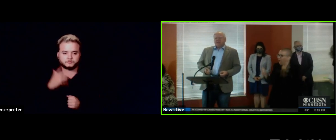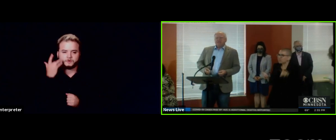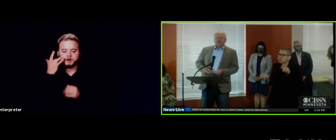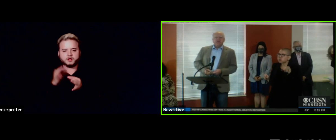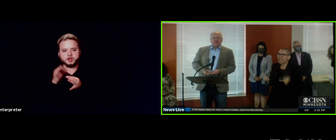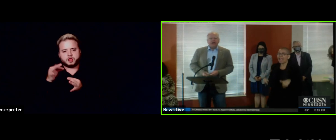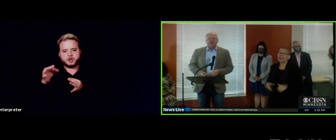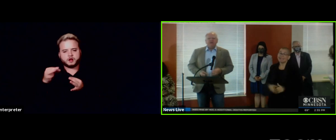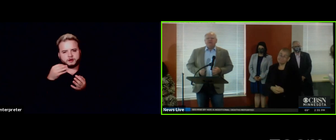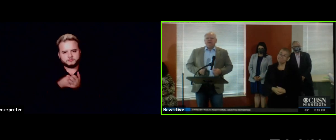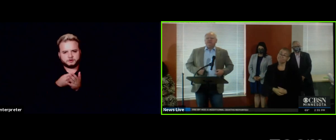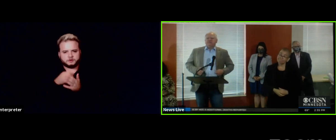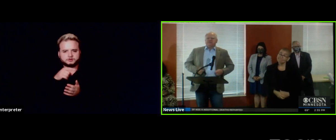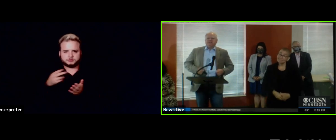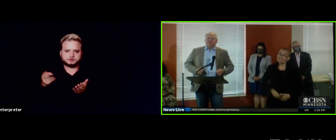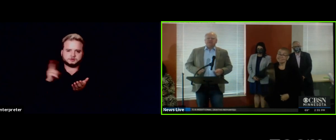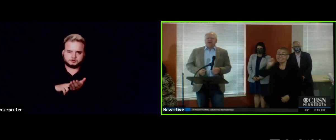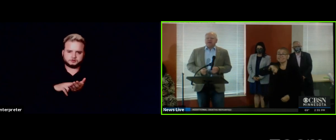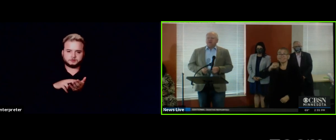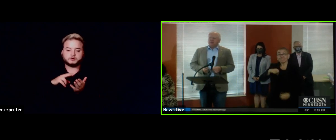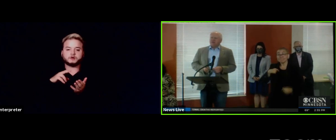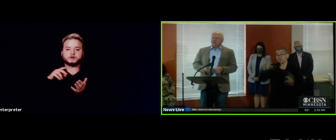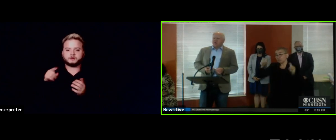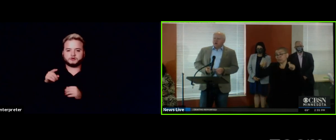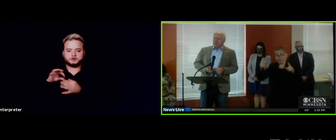it's the nature of it and I don't even mean this facetiously I do think there's an argument